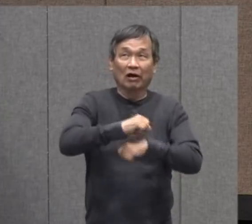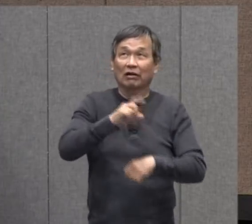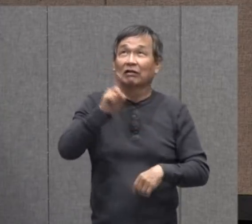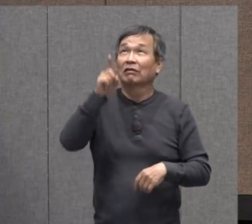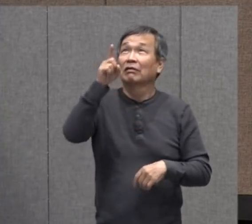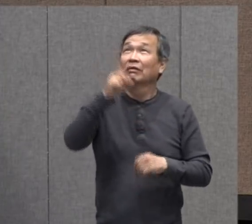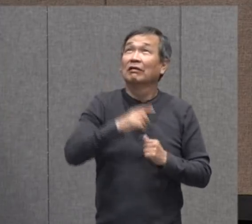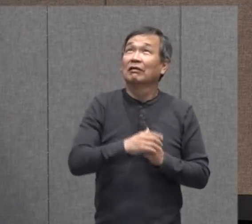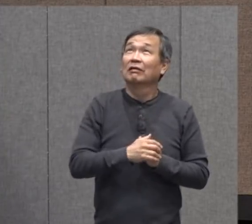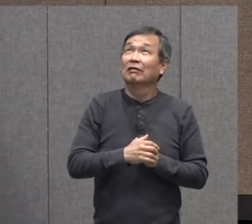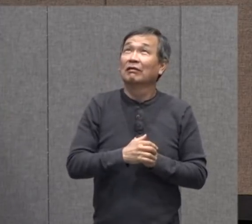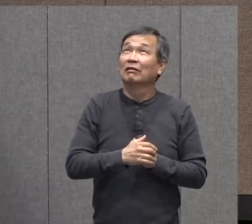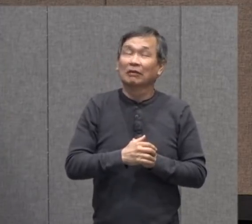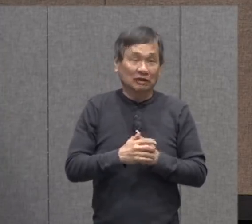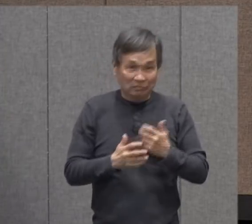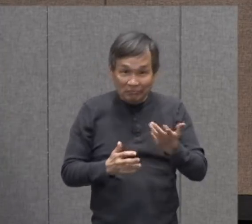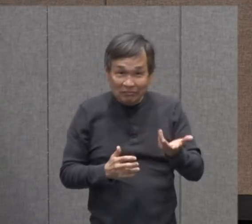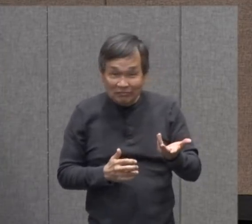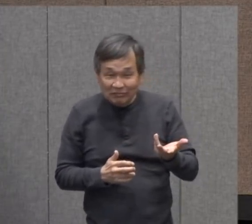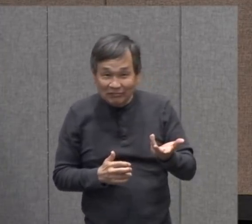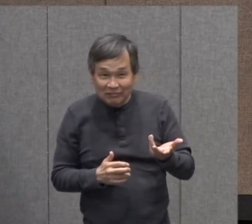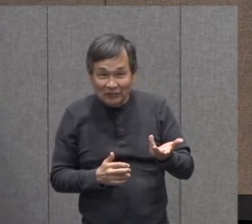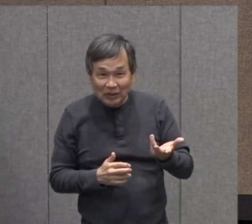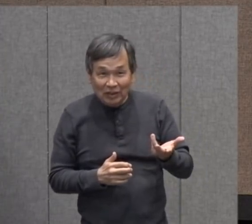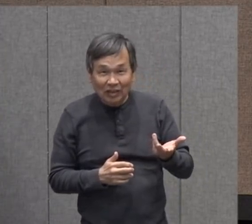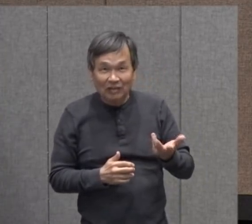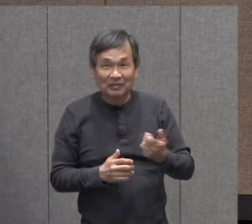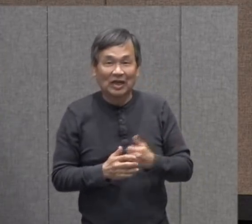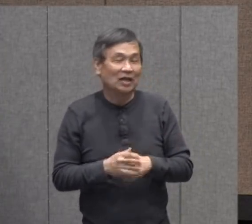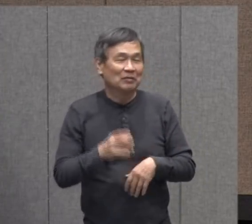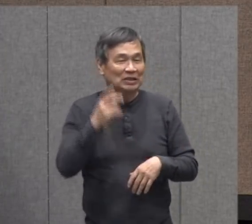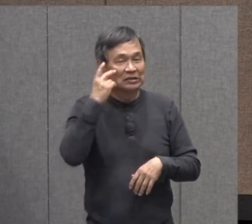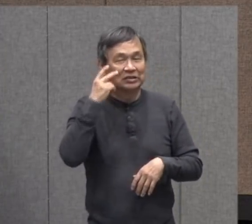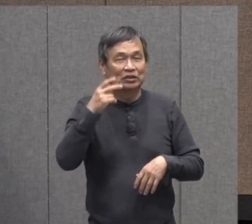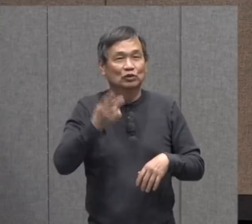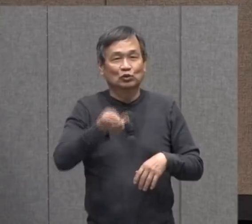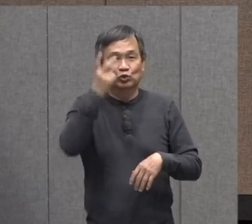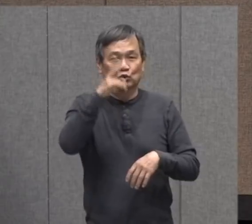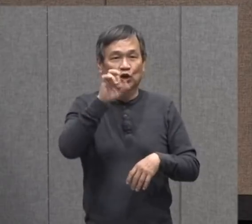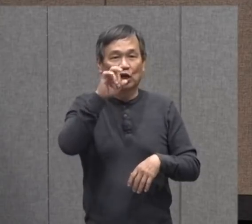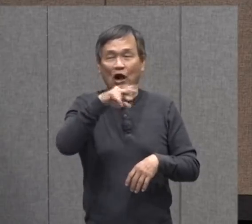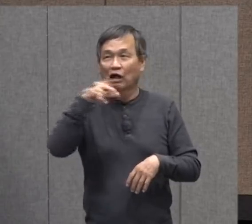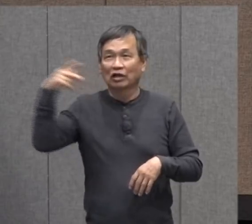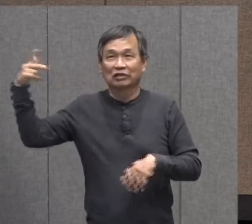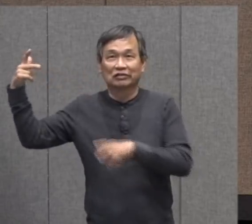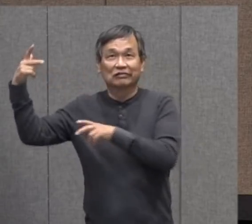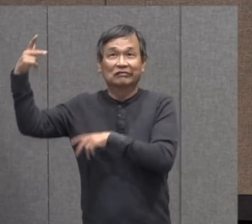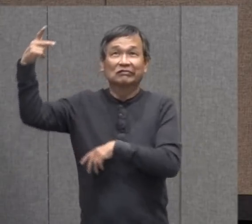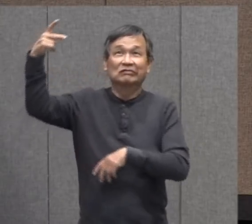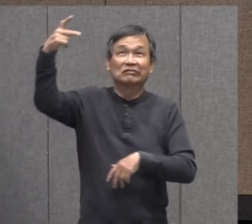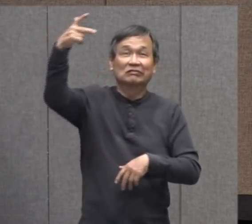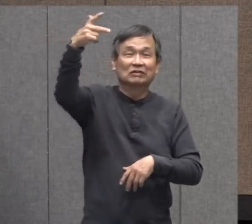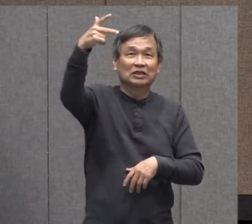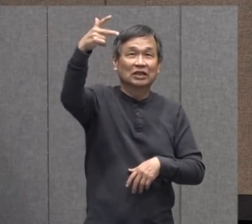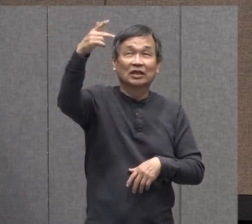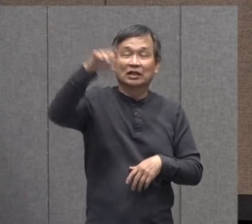or maybe there are two cars that are way up high and if we were to drop that heavy rock,